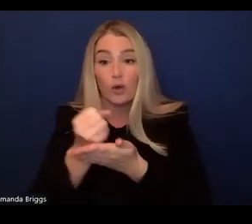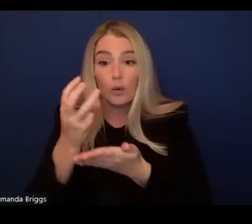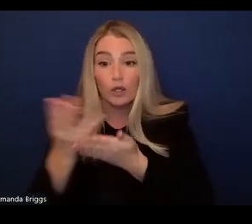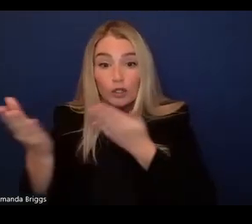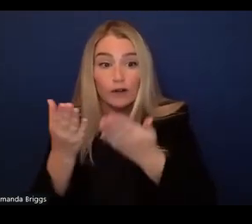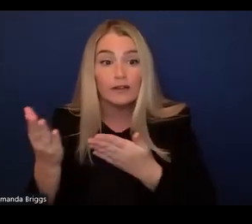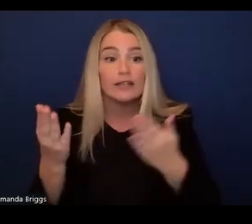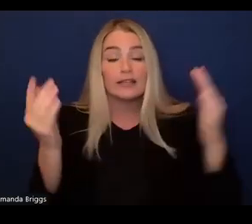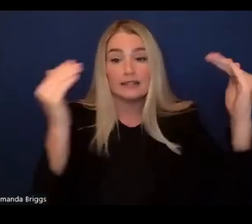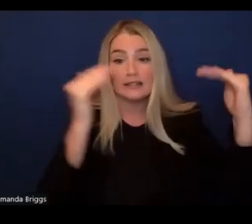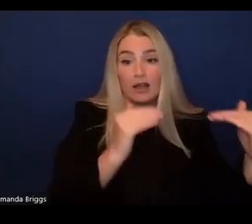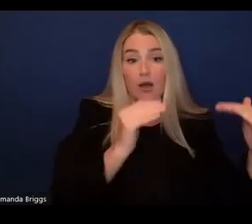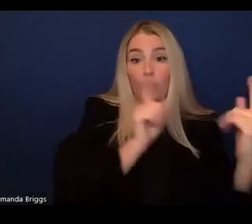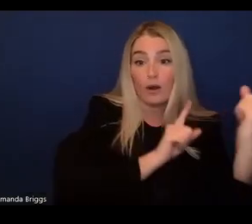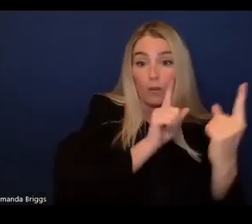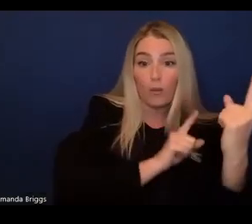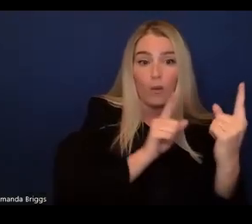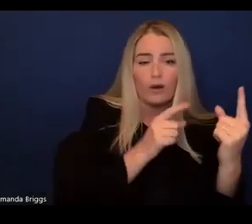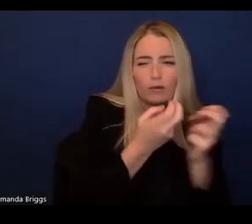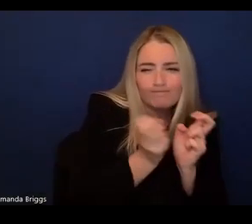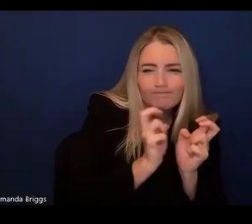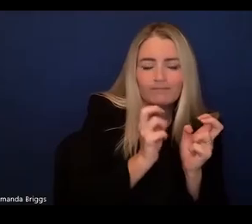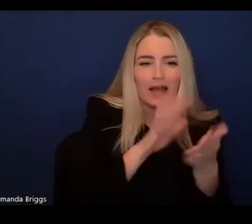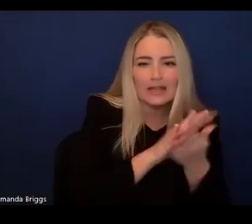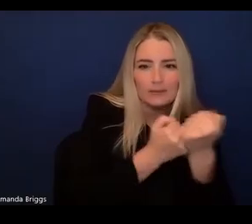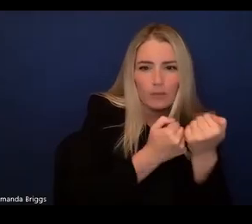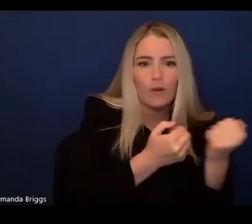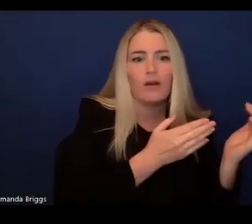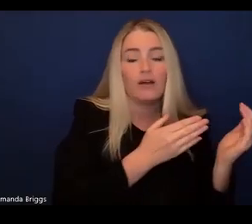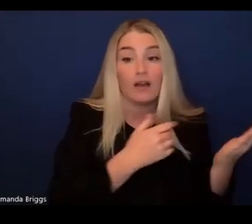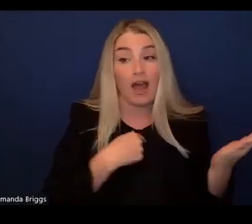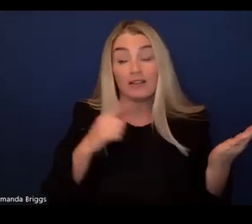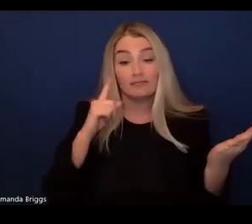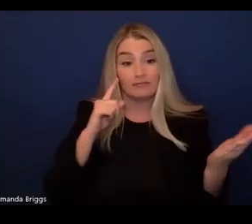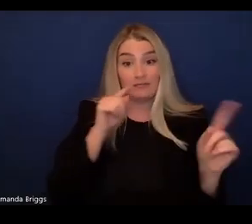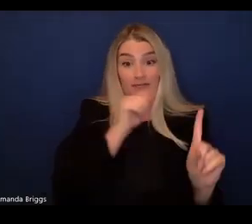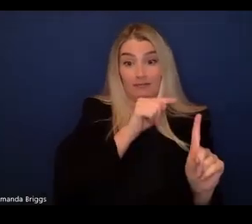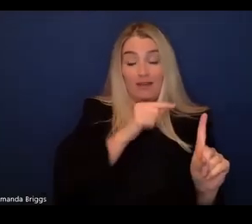one on one or small group Academic Support. I have heard,